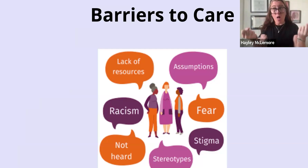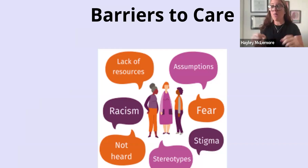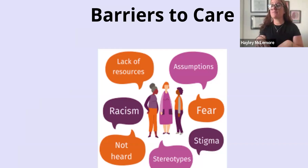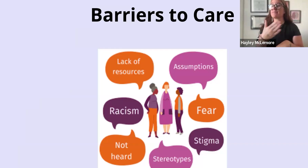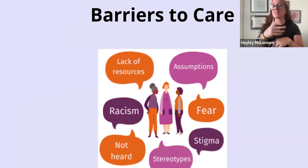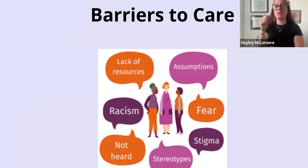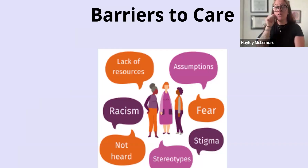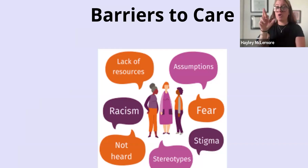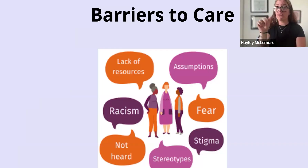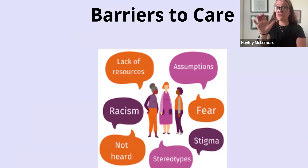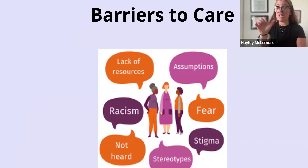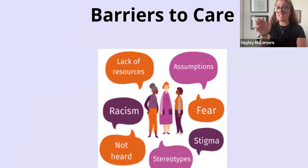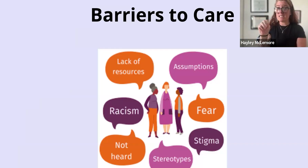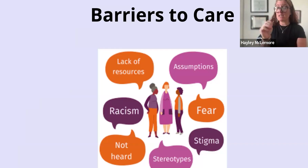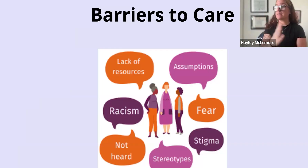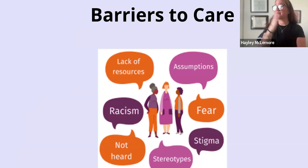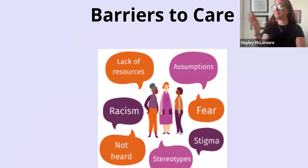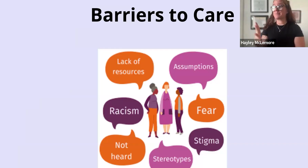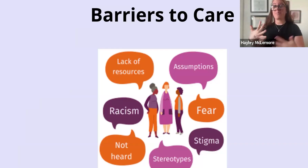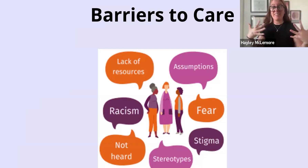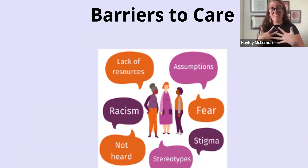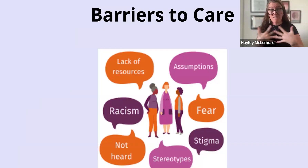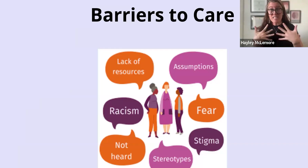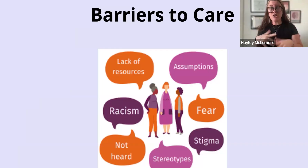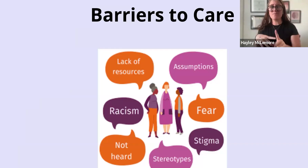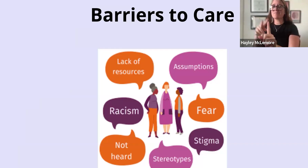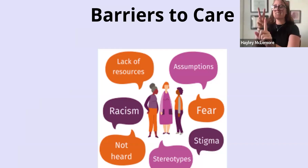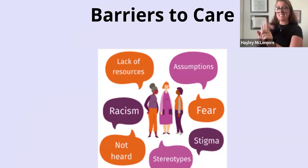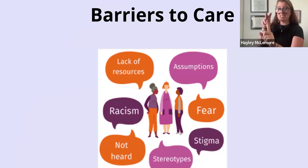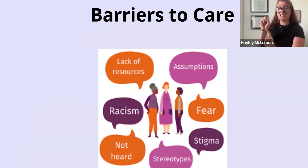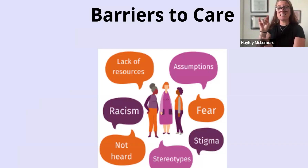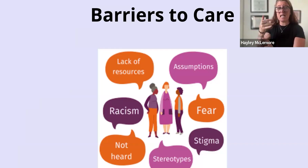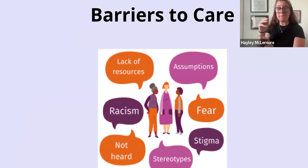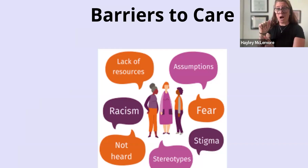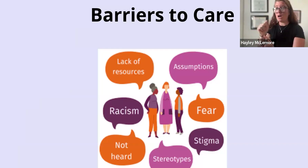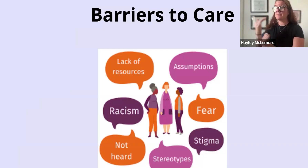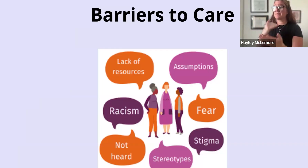Misconceptions about mental health, racism, fear,